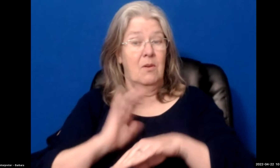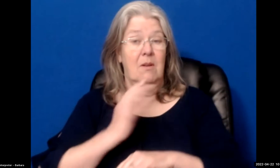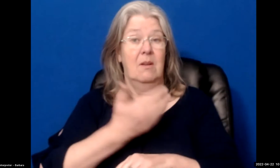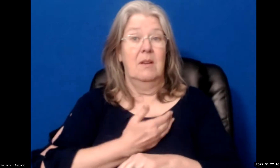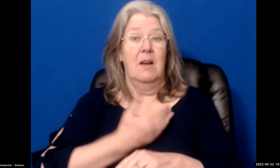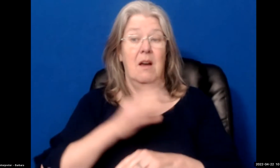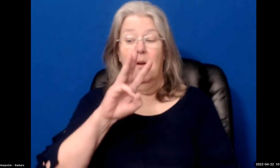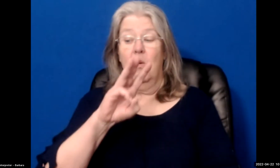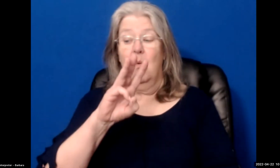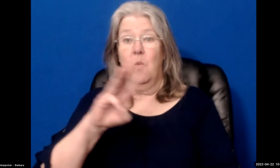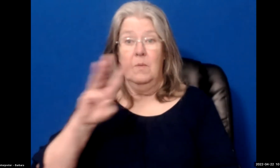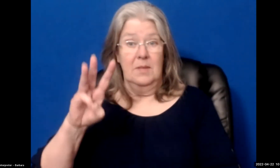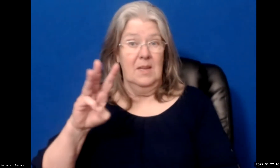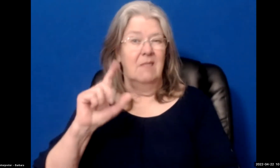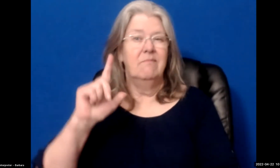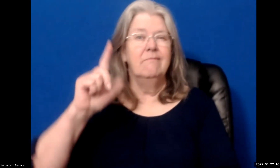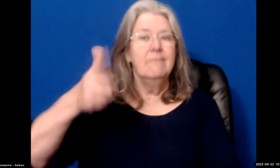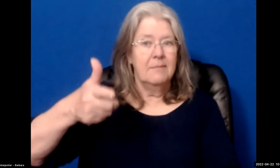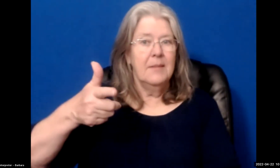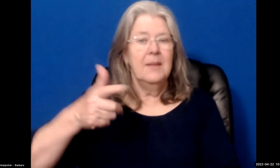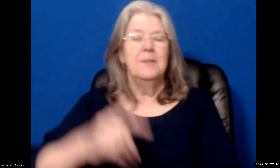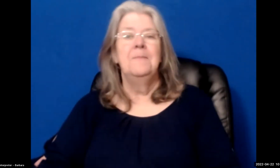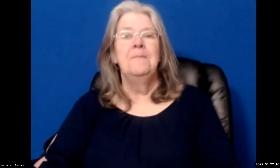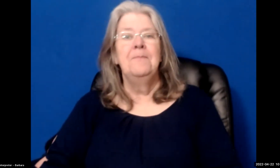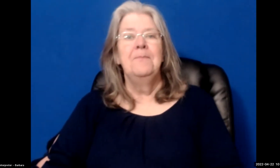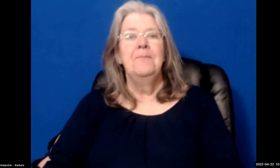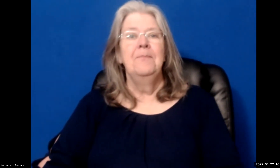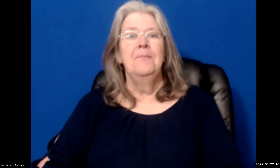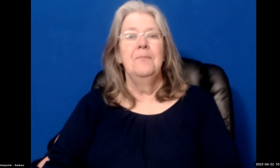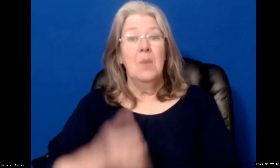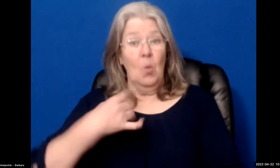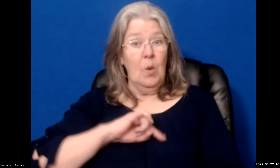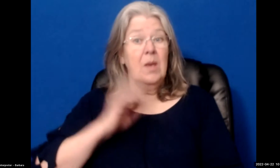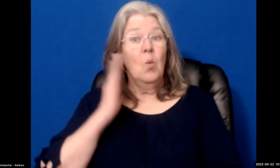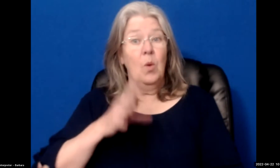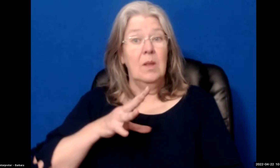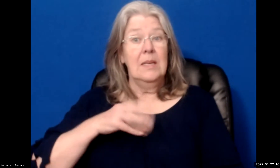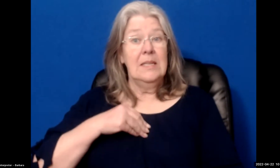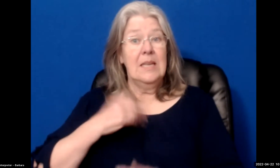And while we will be taking questions during the webinar we